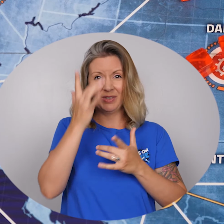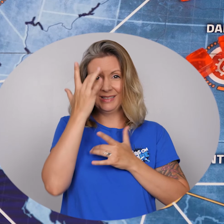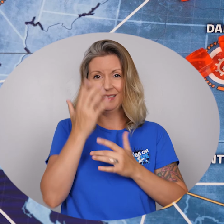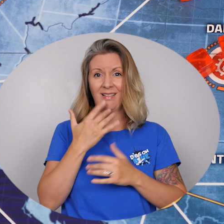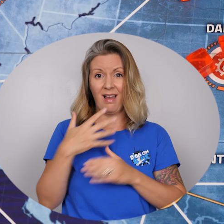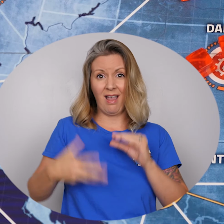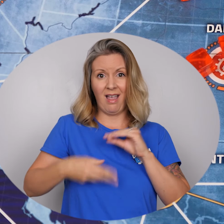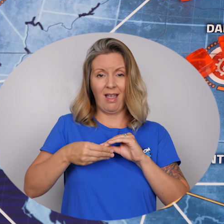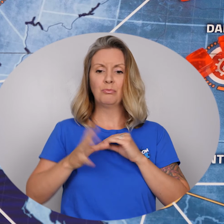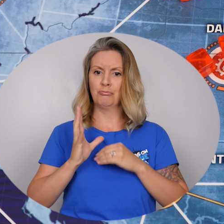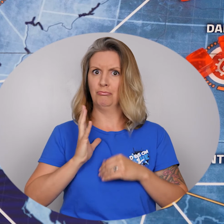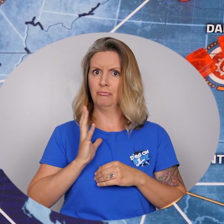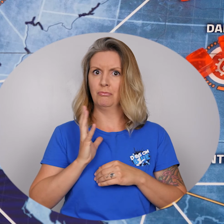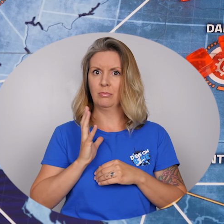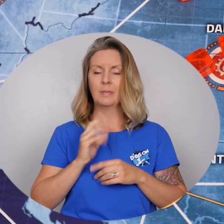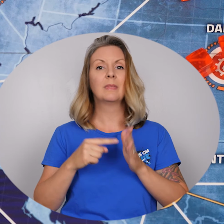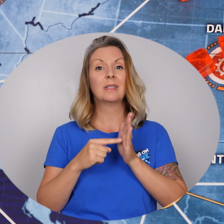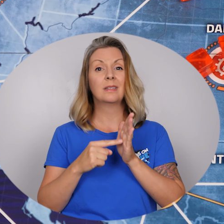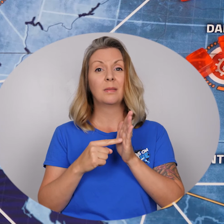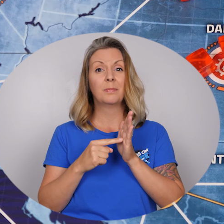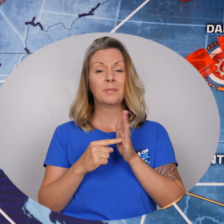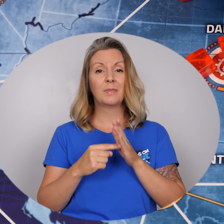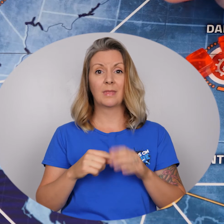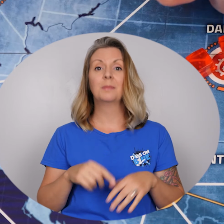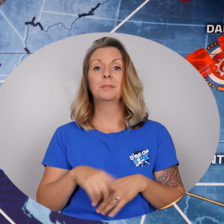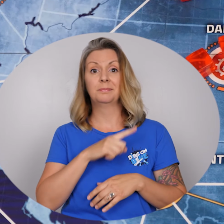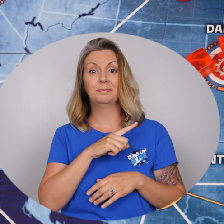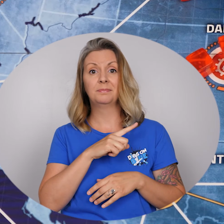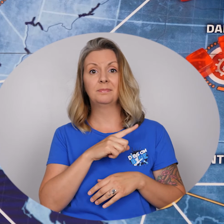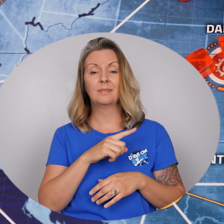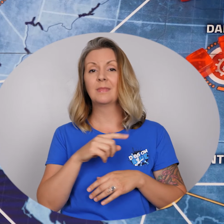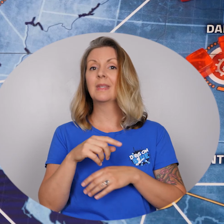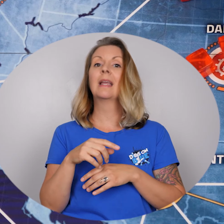occurred. And it’s ok if these cities end up receiving a cube of a different color than